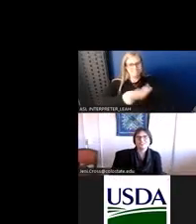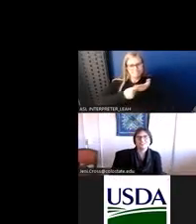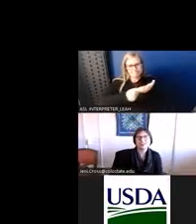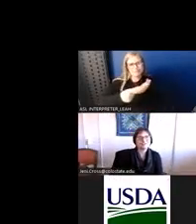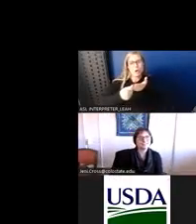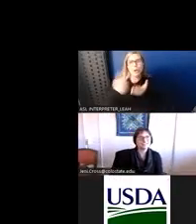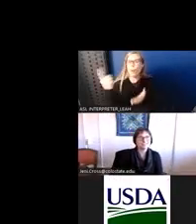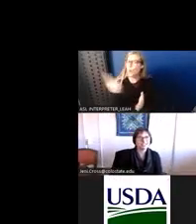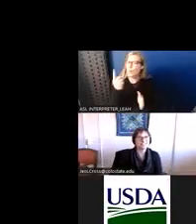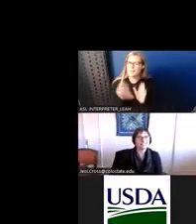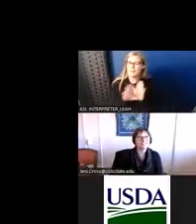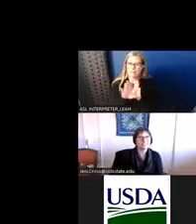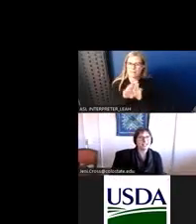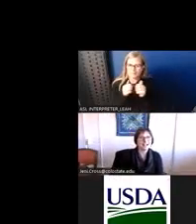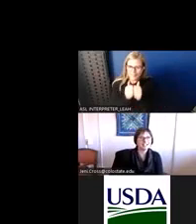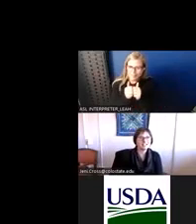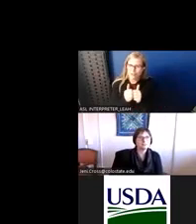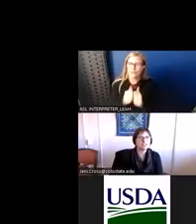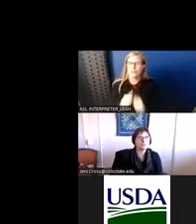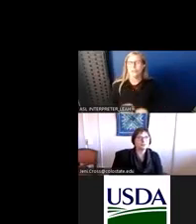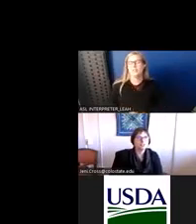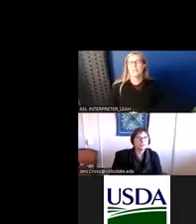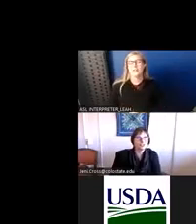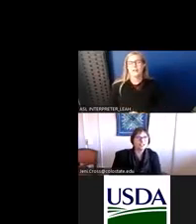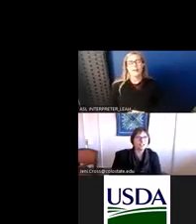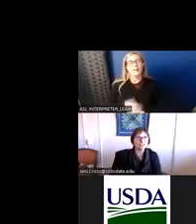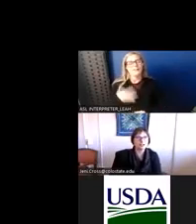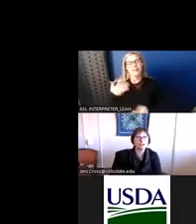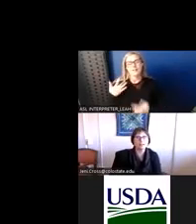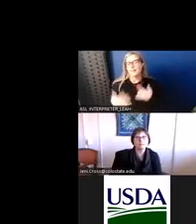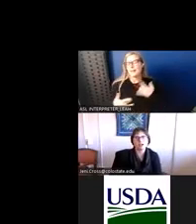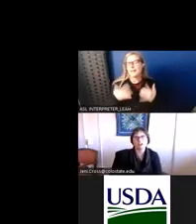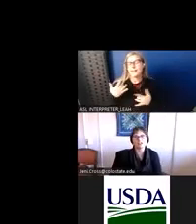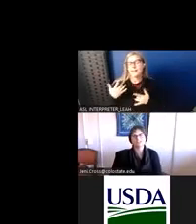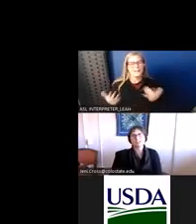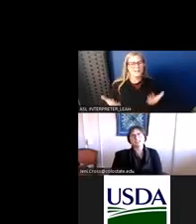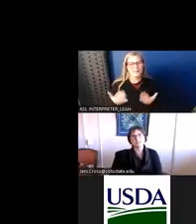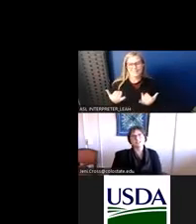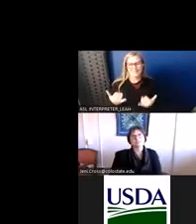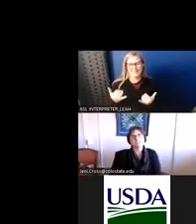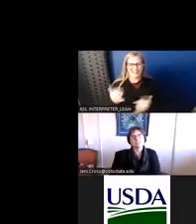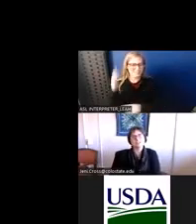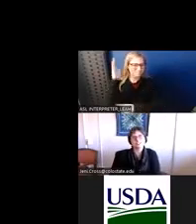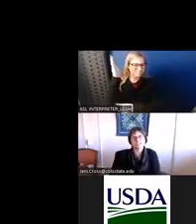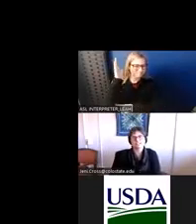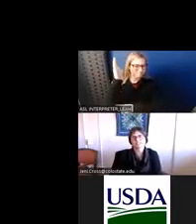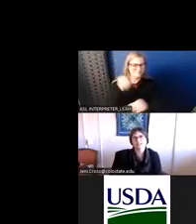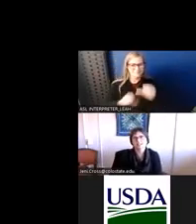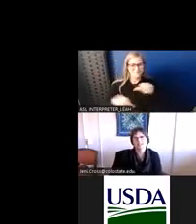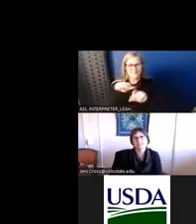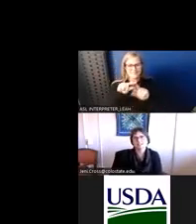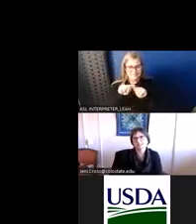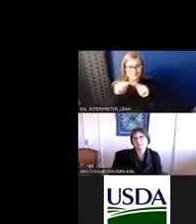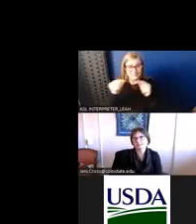We are really delighted to be with you here today to talk about the science of team science. Next slide.